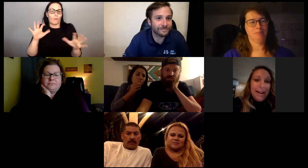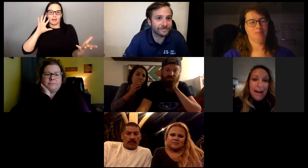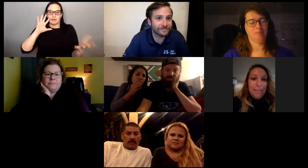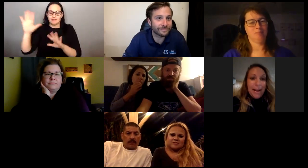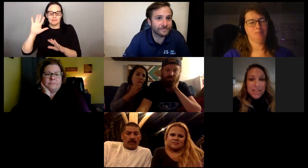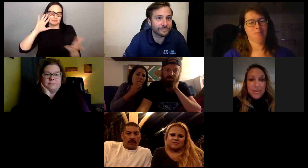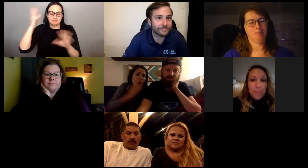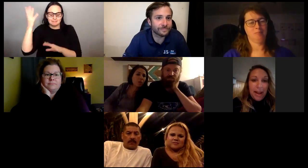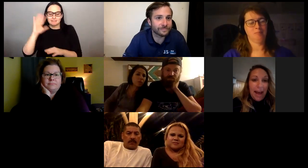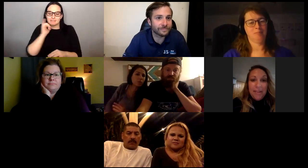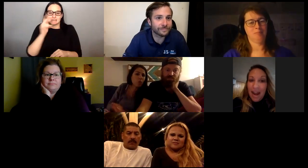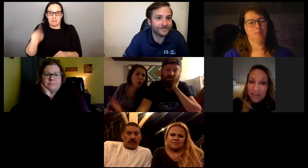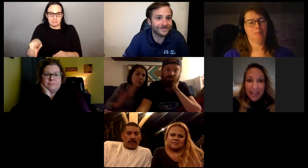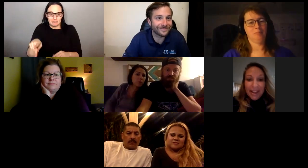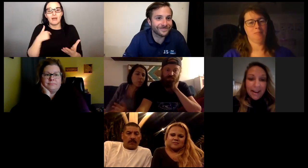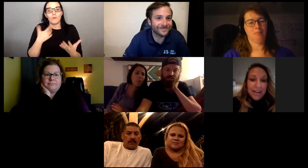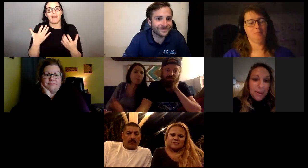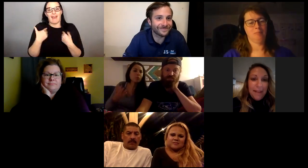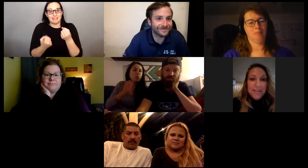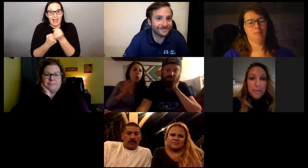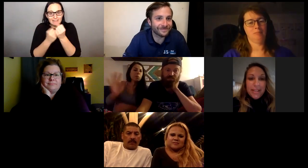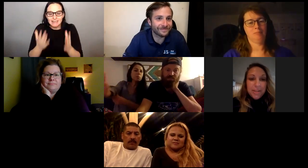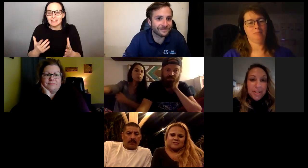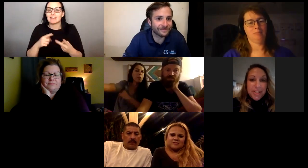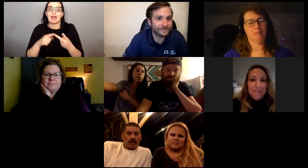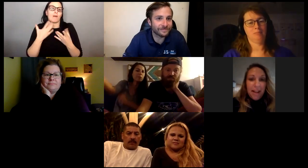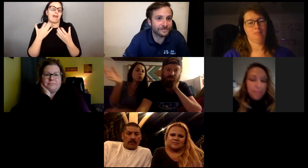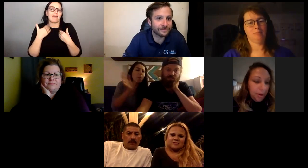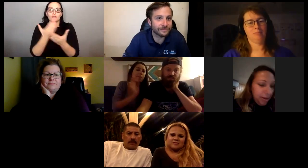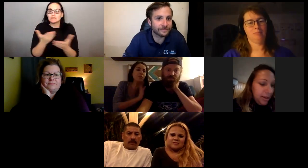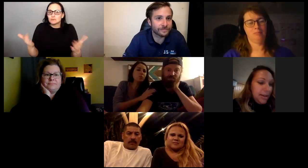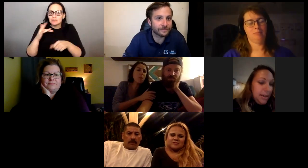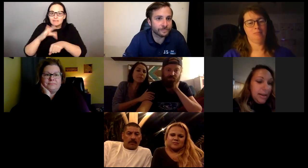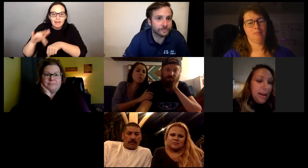um i just want to have an advocate i just want to have some resources